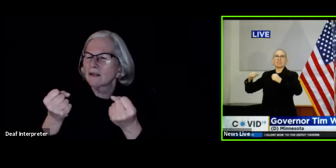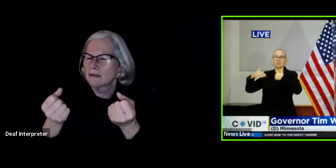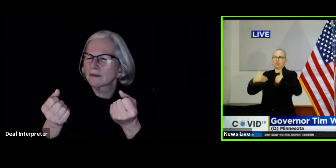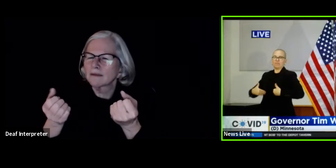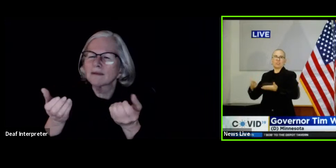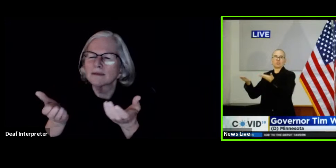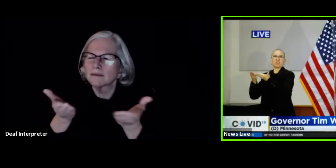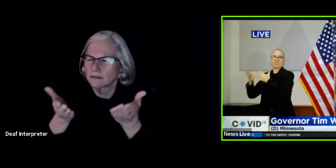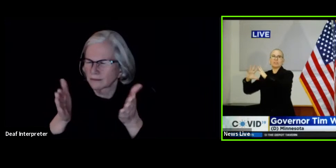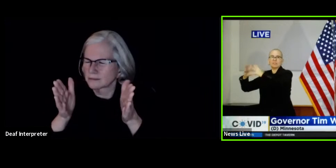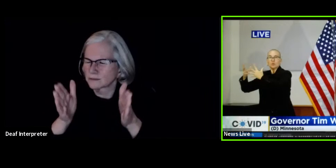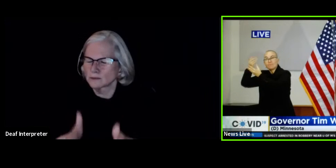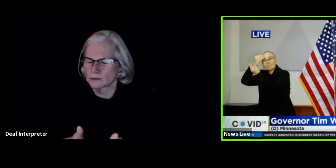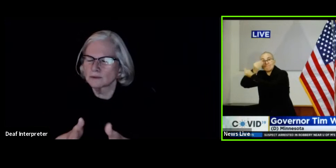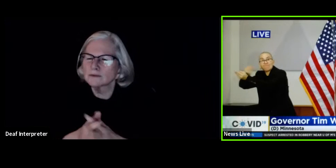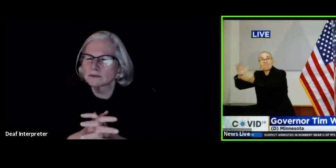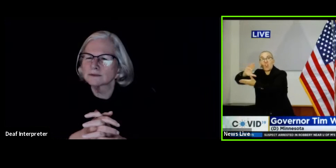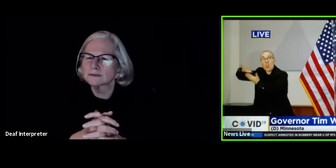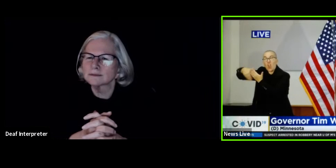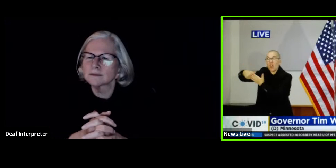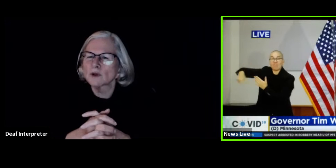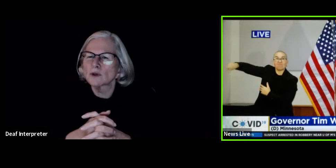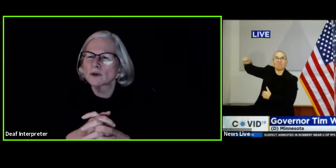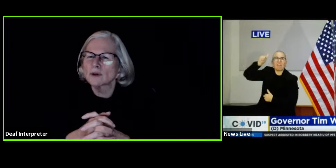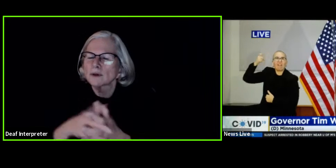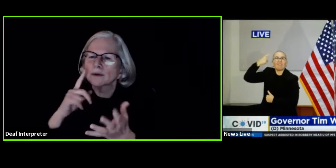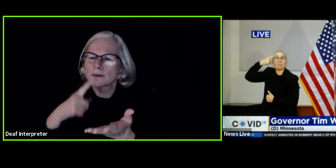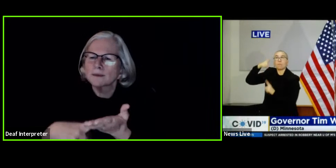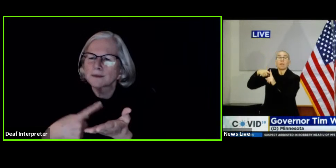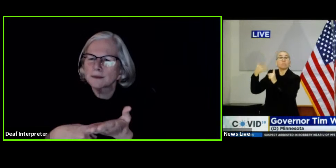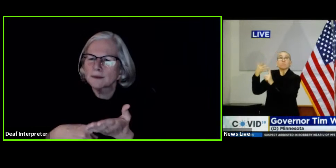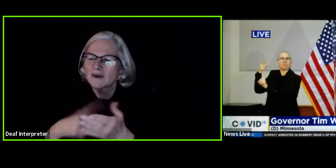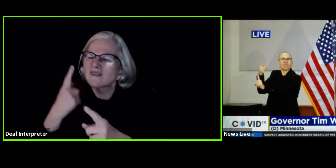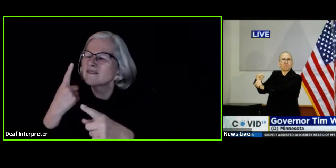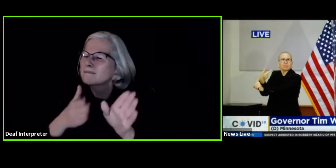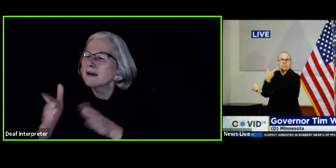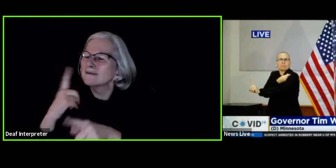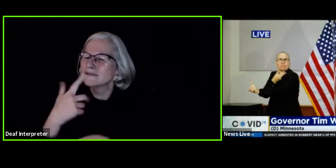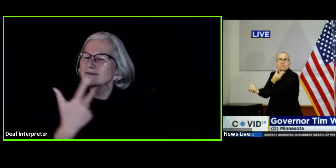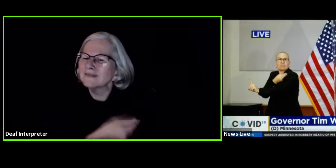WHERE WE'RE AT WITH VACCINE ROLLOUT AND DEVELOPMENT. JUST SO FOLKS KNOW WHAT'S DIFFERENT ABOUT THIS TIME IS, THEY WILL BE DOING WORK ON THIS AS WELL AS PREP FOR